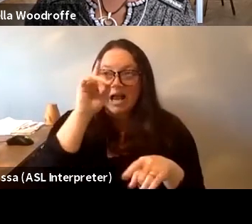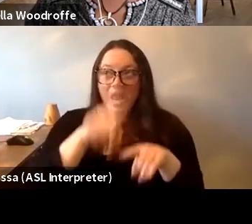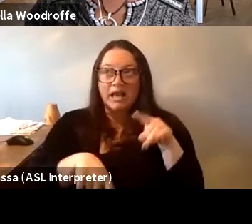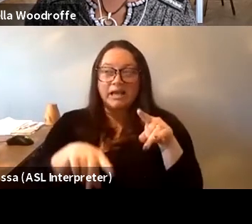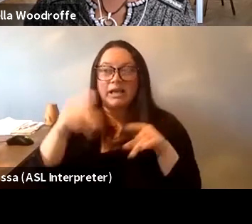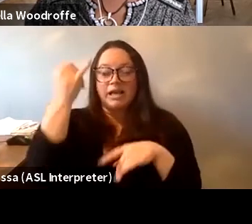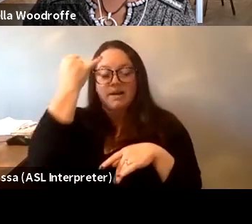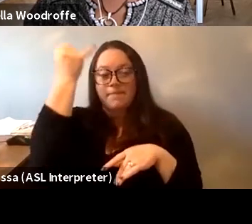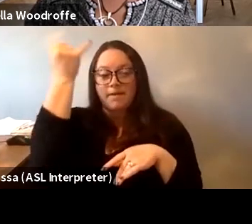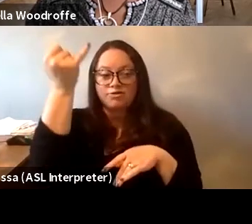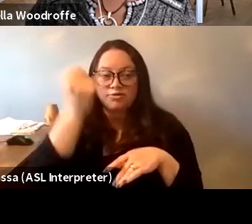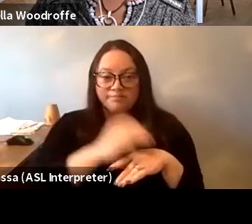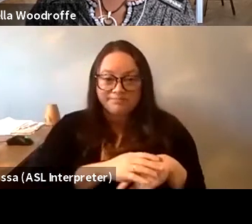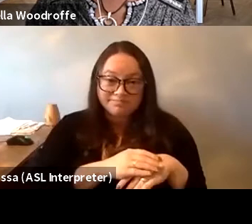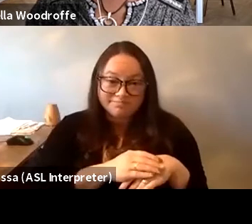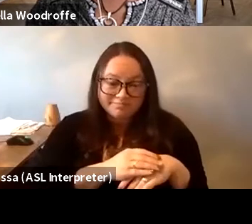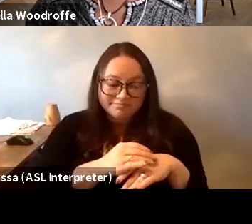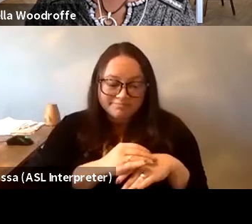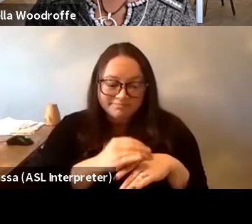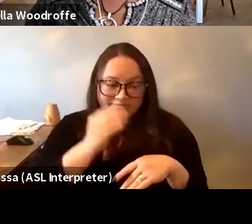even more difficult. You know,